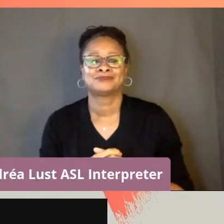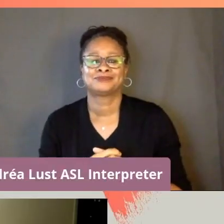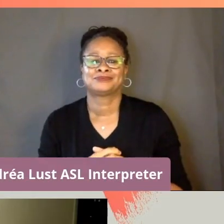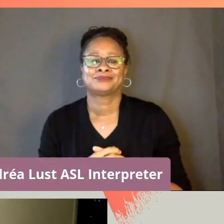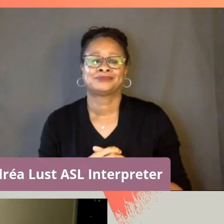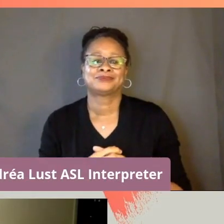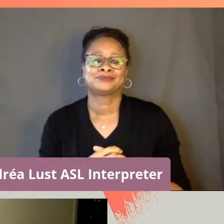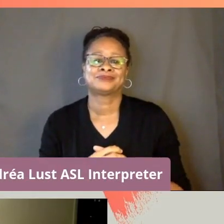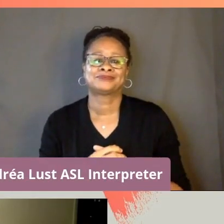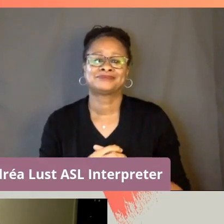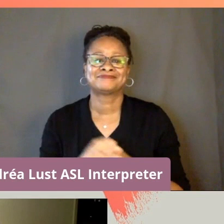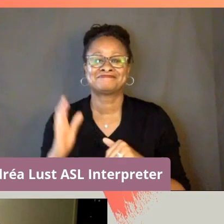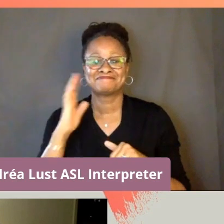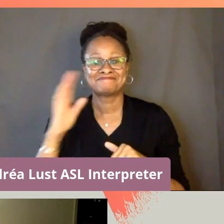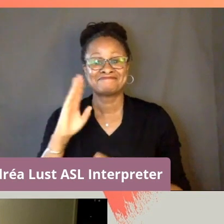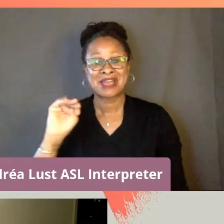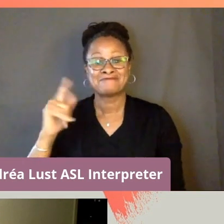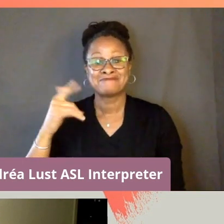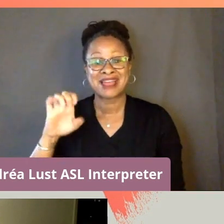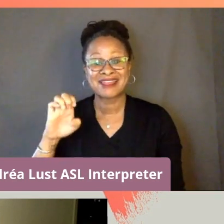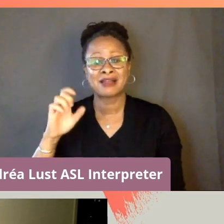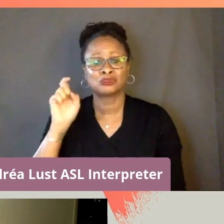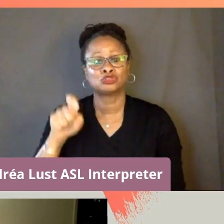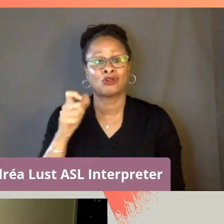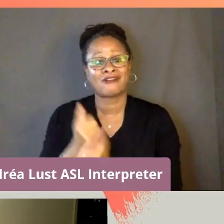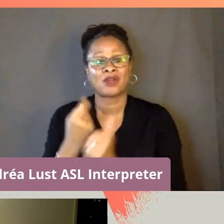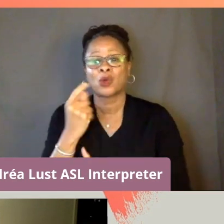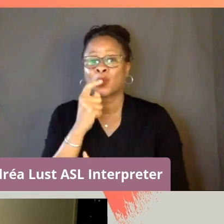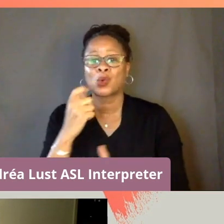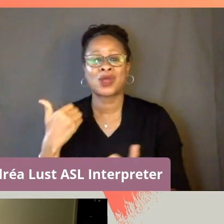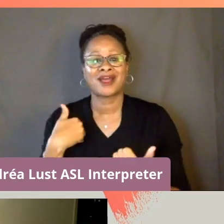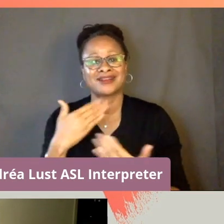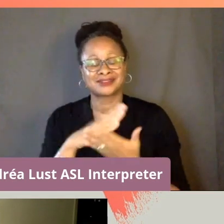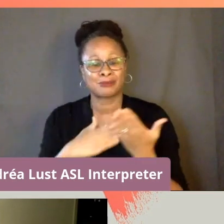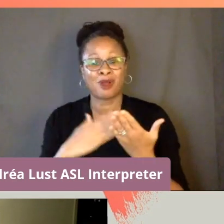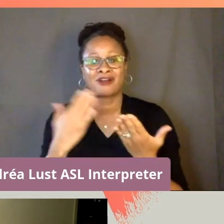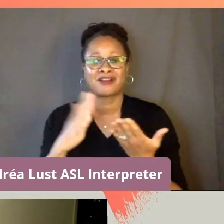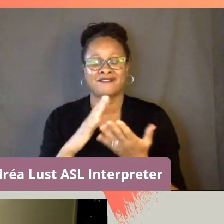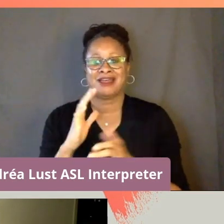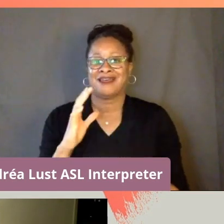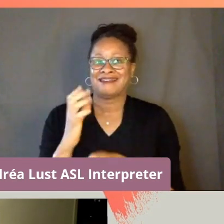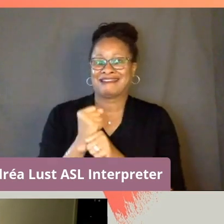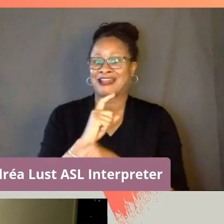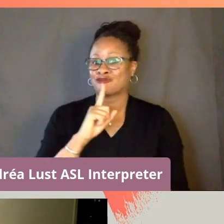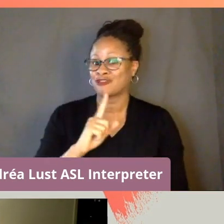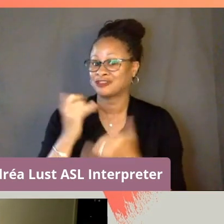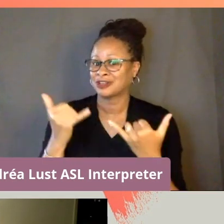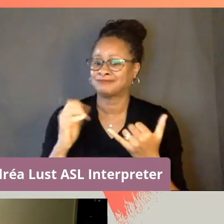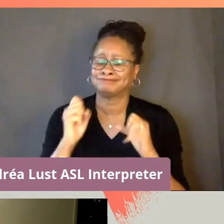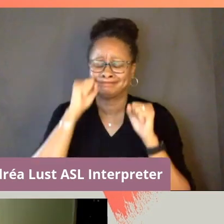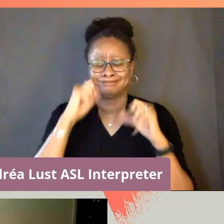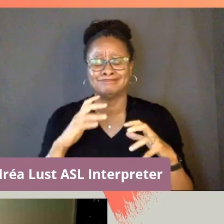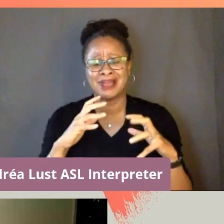Maggie and I'm sure everybody who has been part of Getting Real today is so incredibly amazed at the job